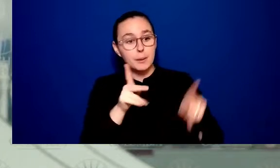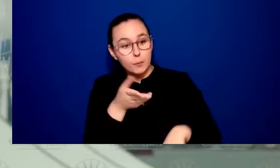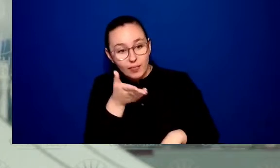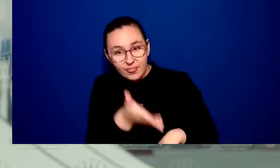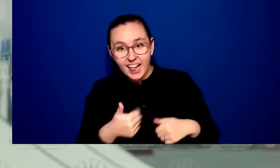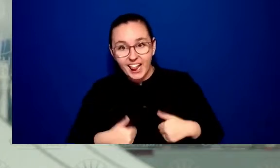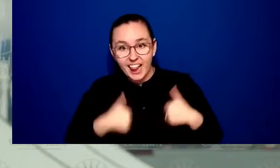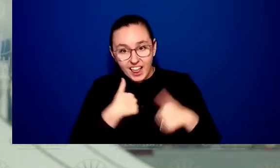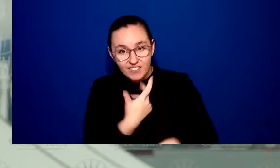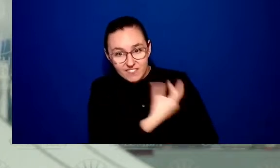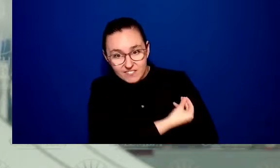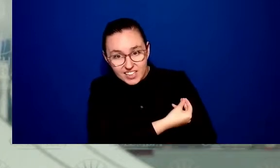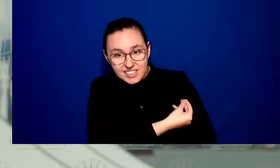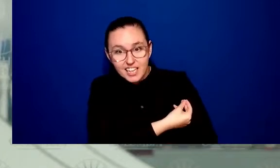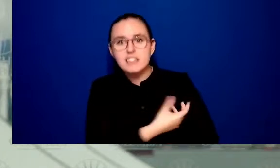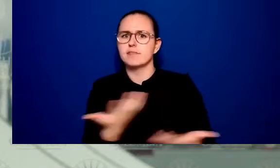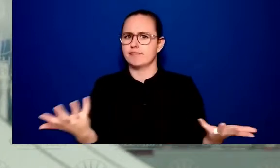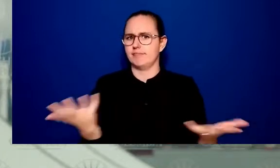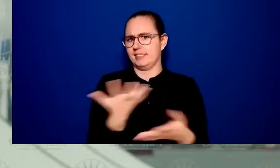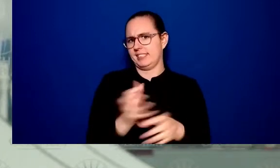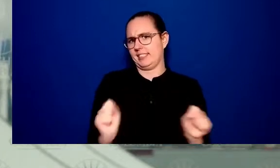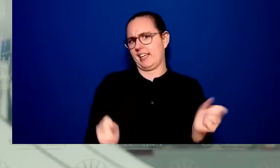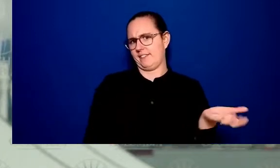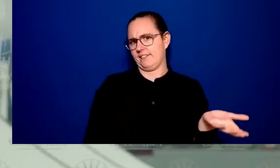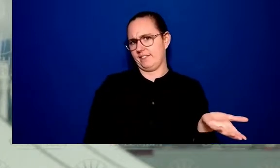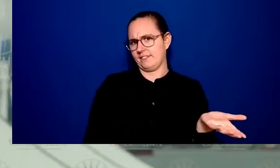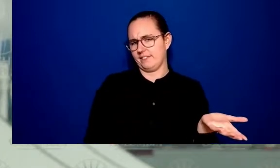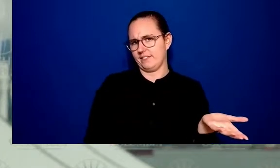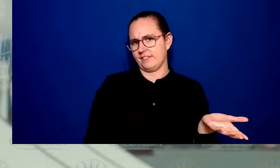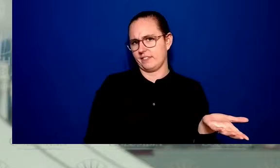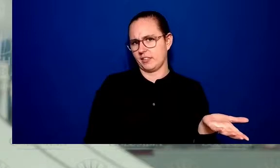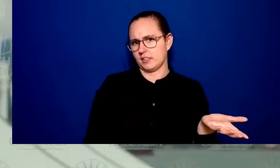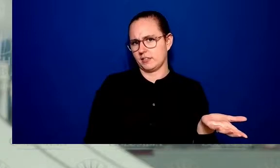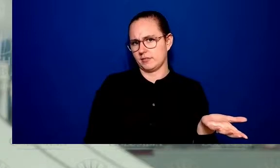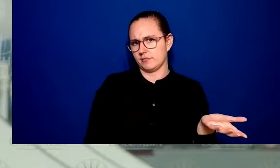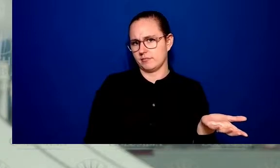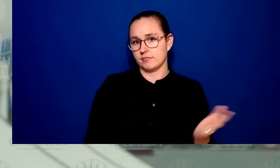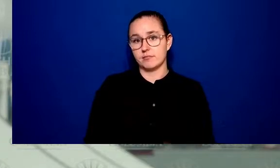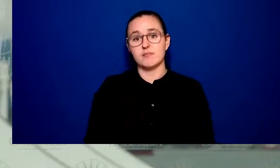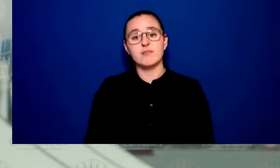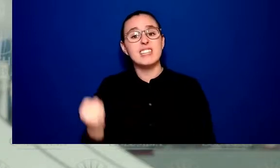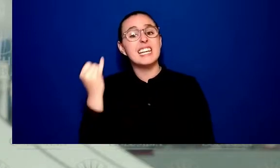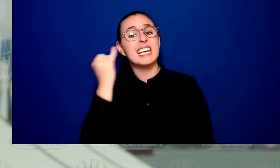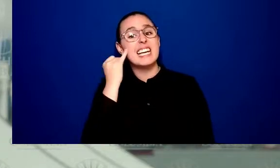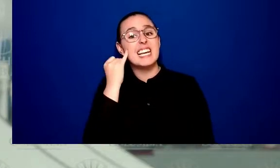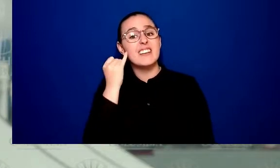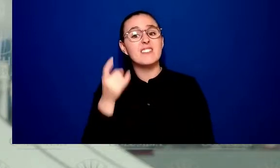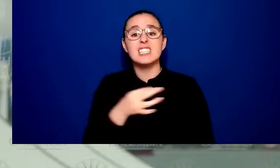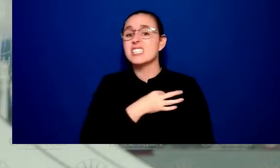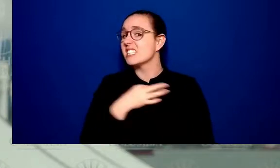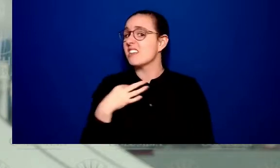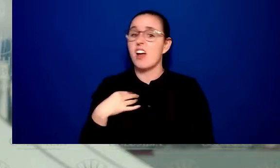operators home by home basis to ensure that if workers do not make the decision to get vaccinated, contingency plans are in place to ensure